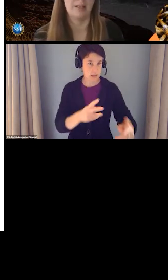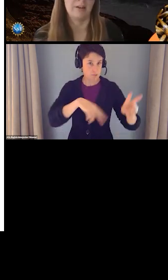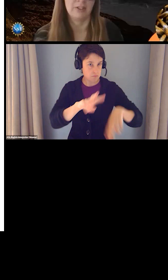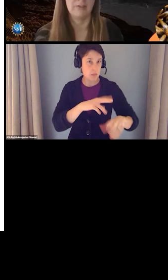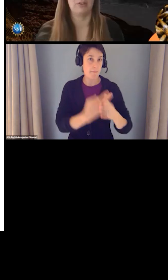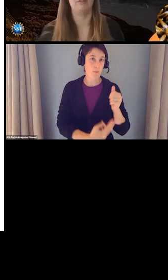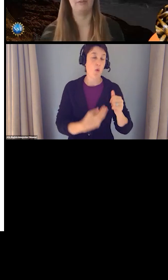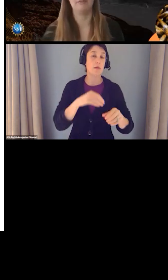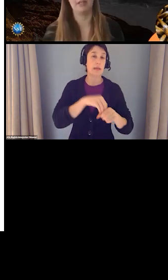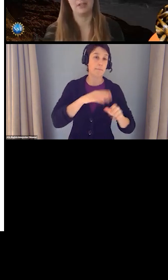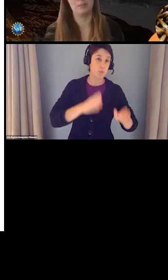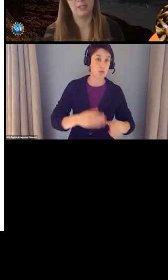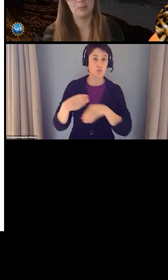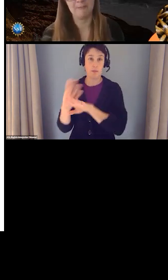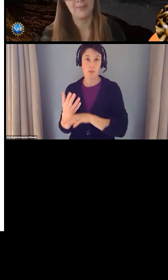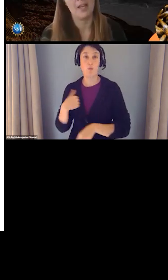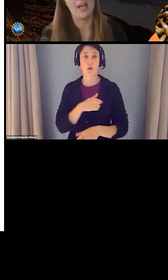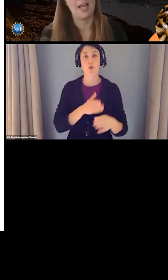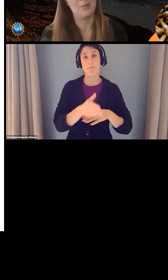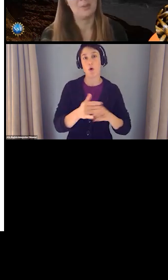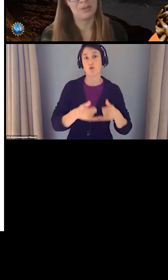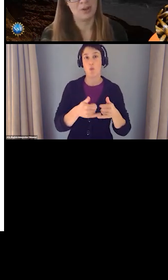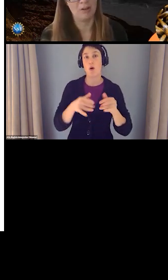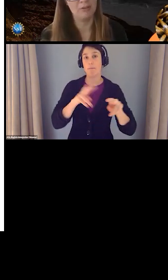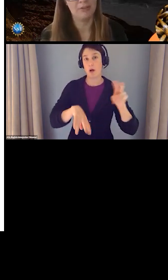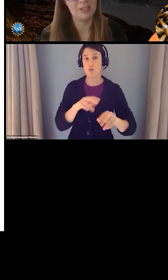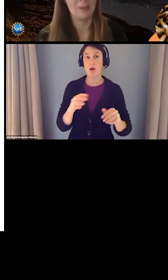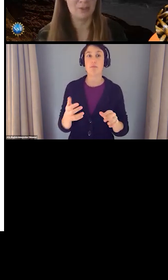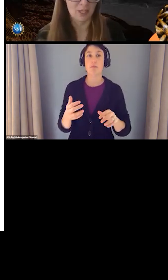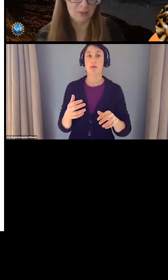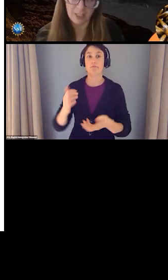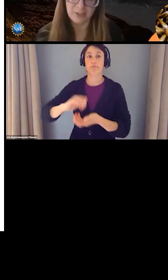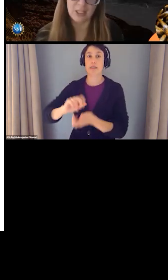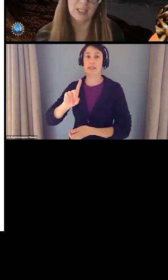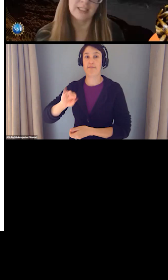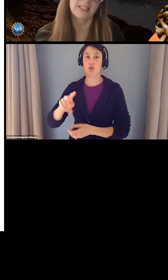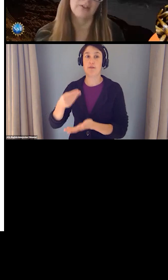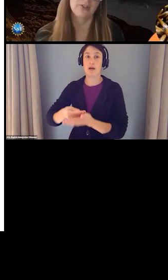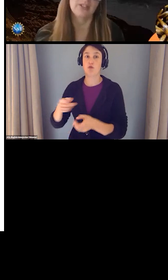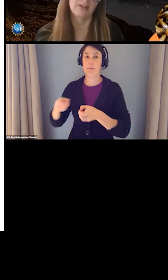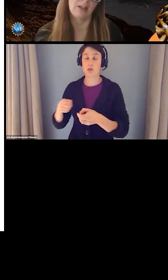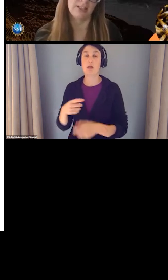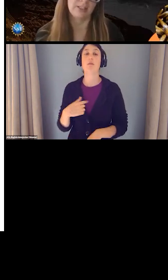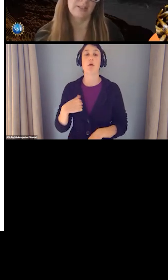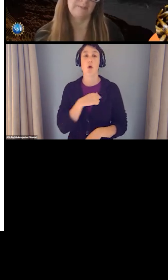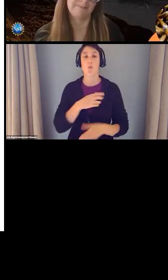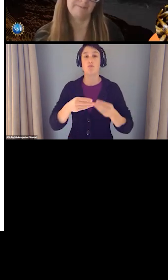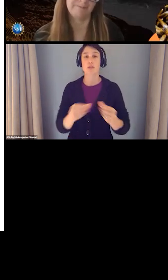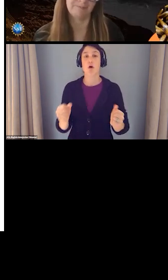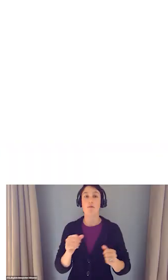of the Division of Financial Management. And we resolve inspector general, IG audits, and also single audits.